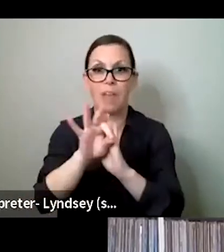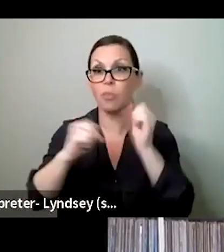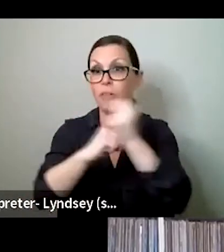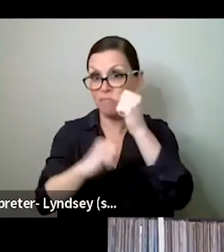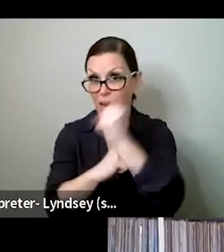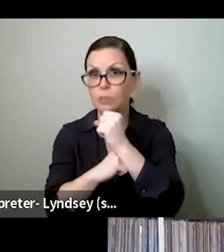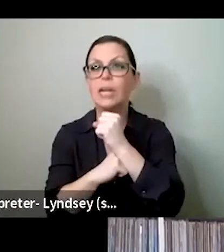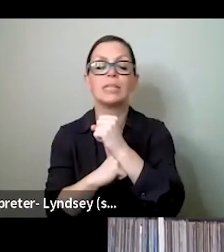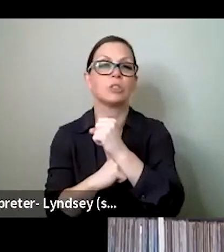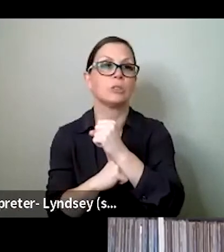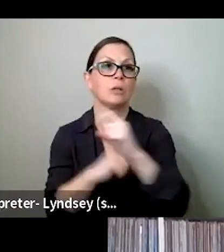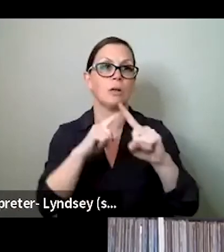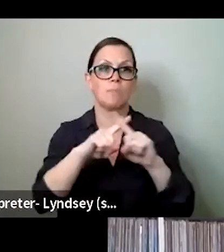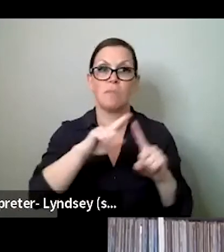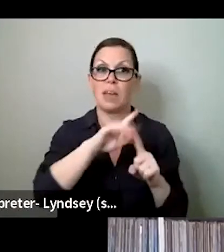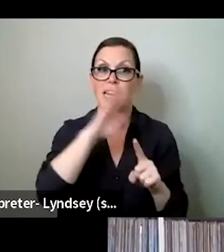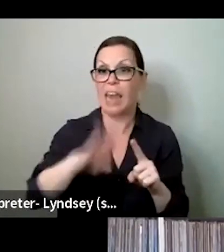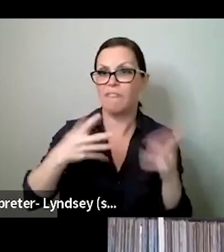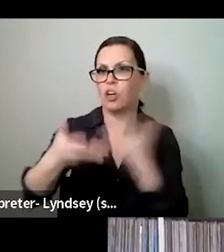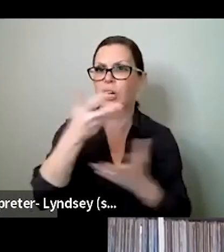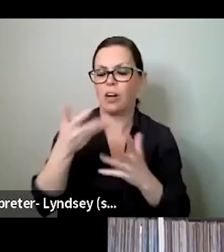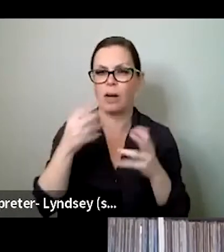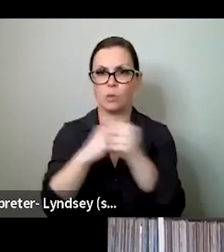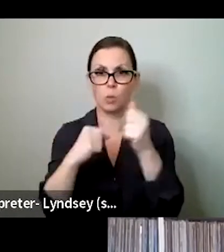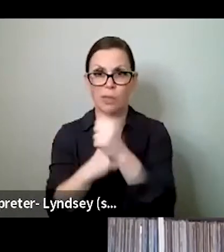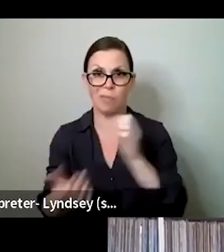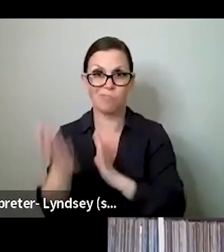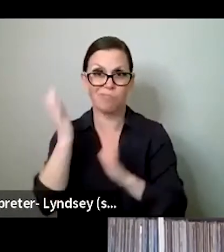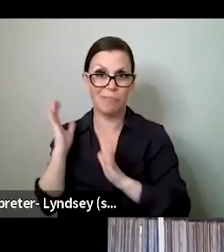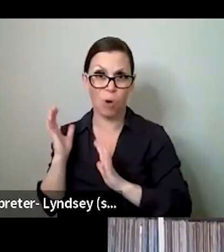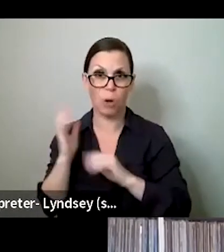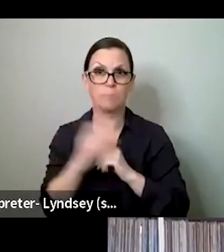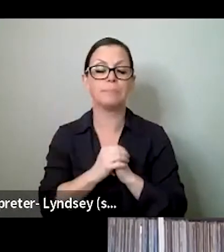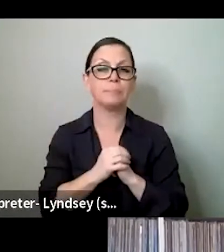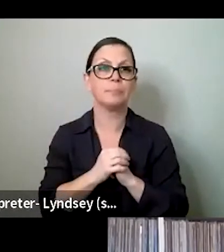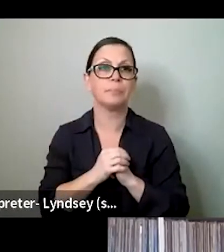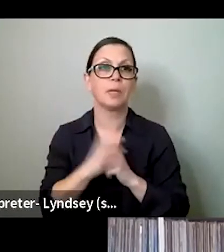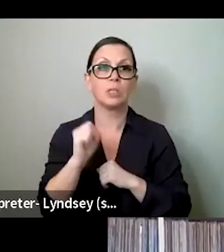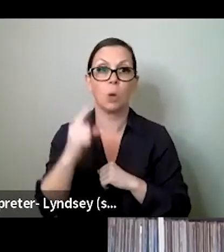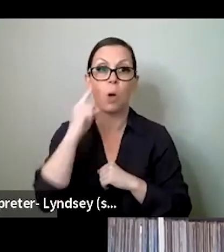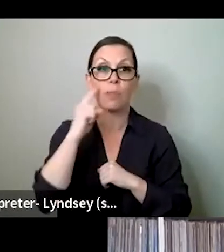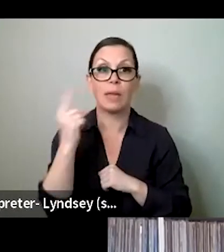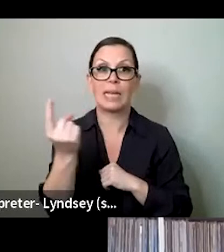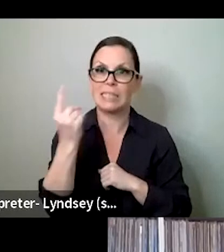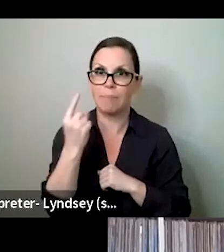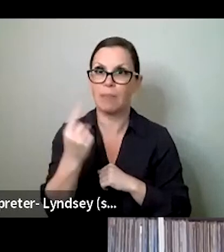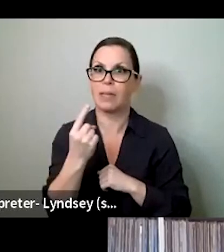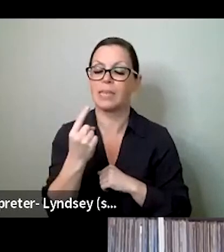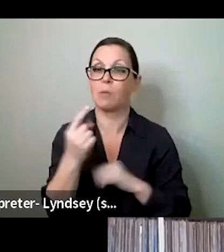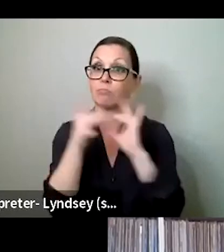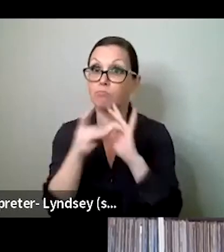and they had never really interacted with us in the past. And I think the one thing that was said over and over again